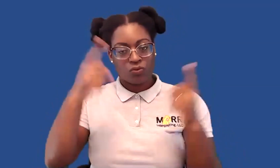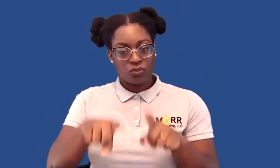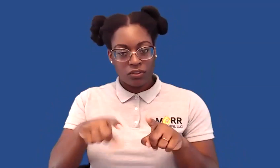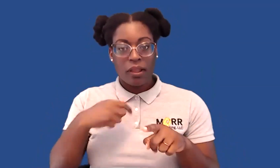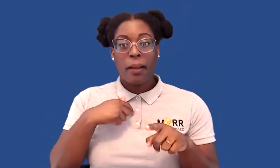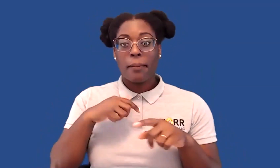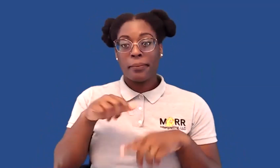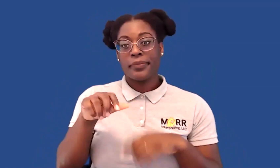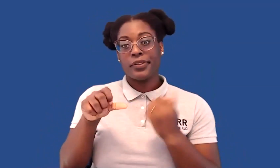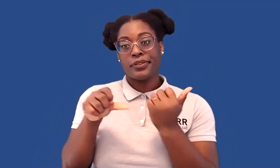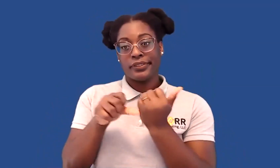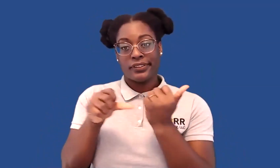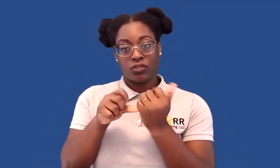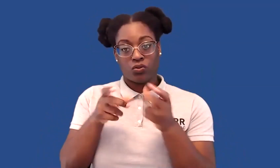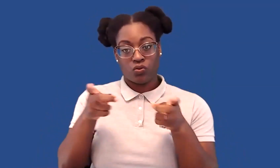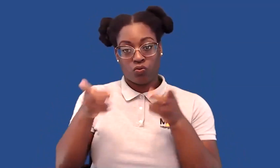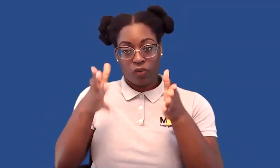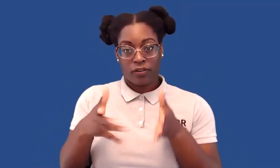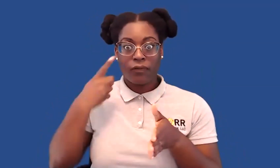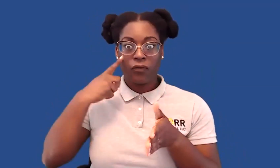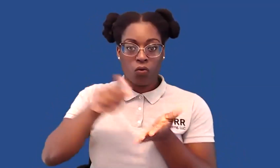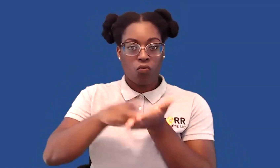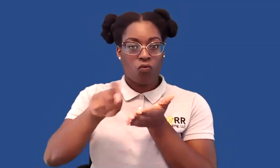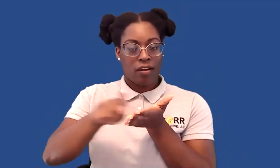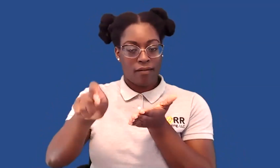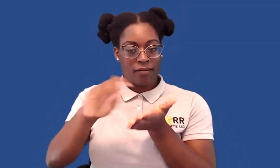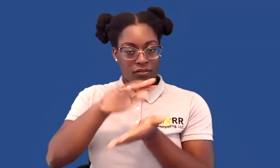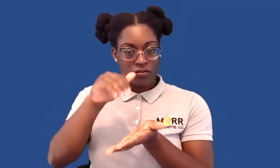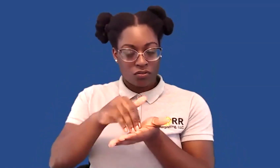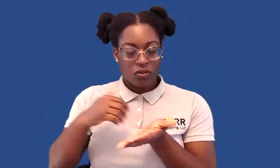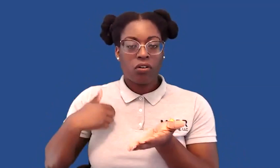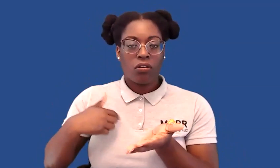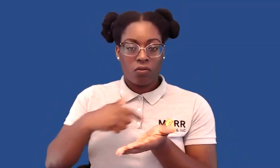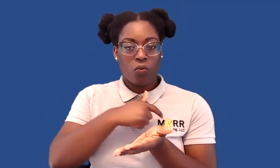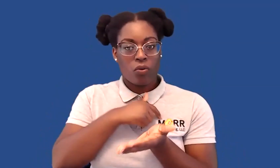who operates fully online and we do primarily asynchronous paper reviews.